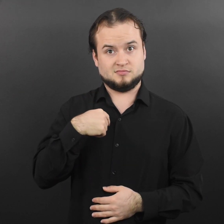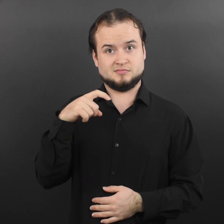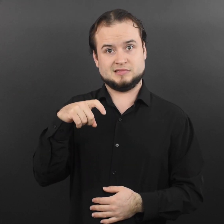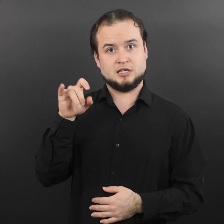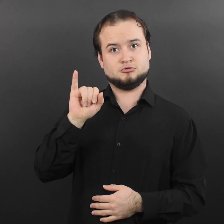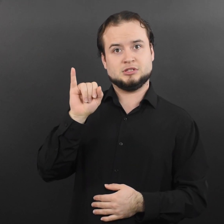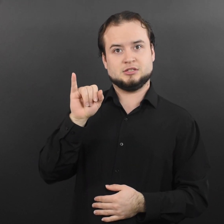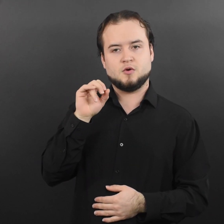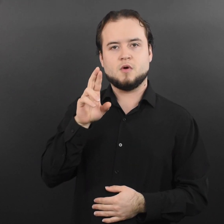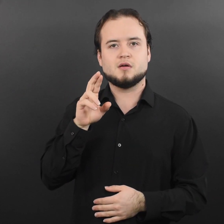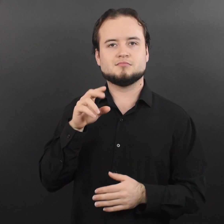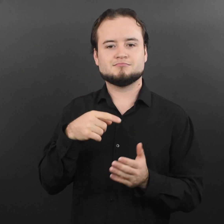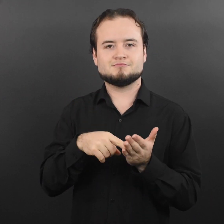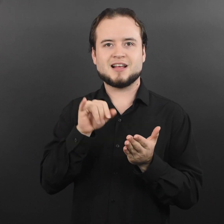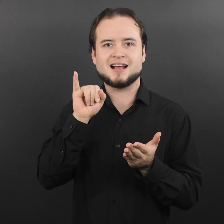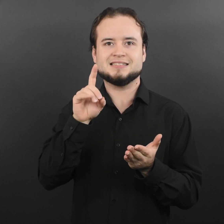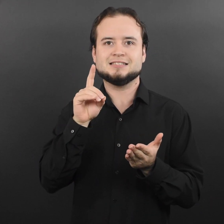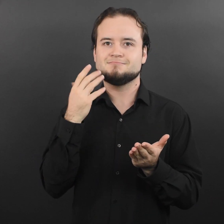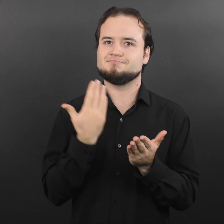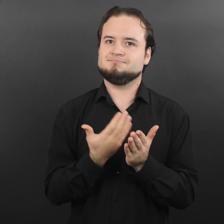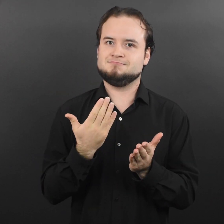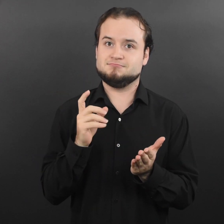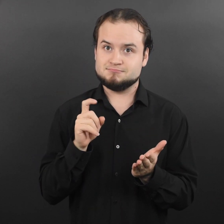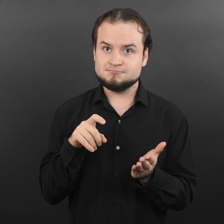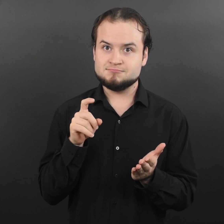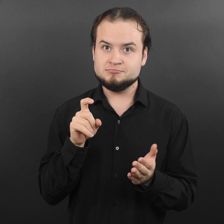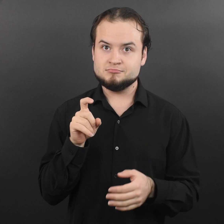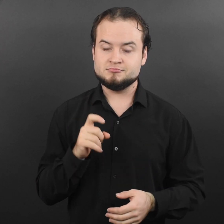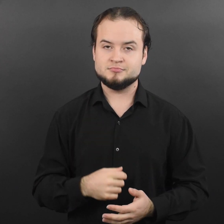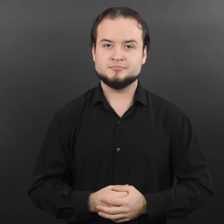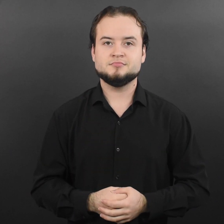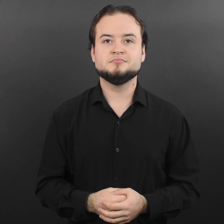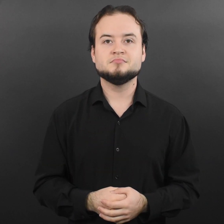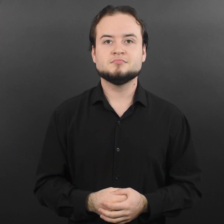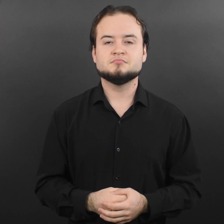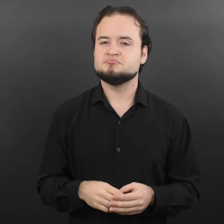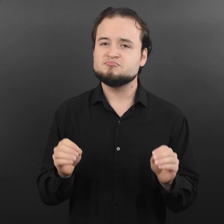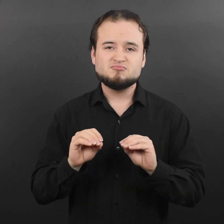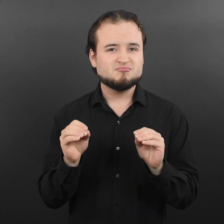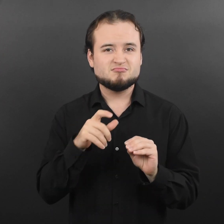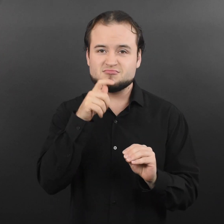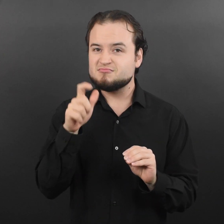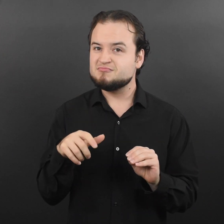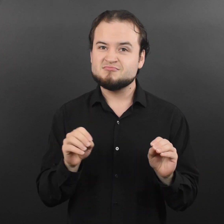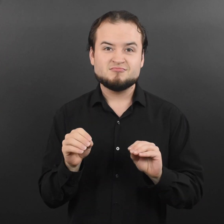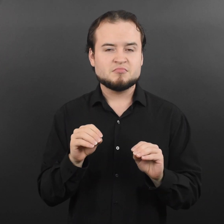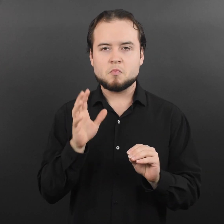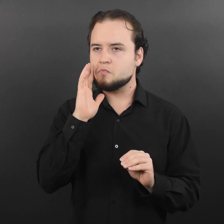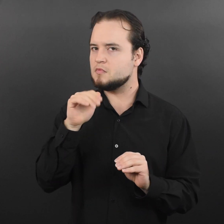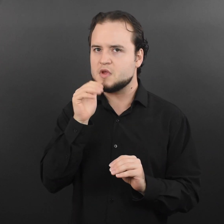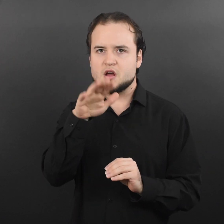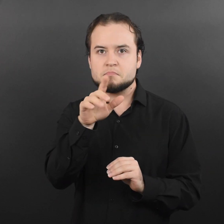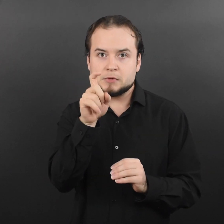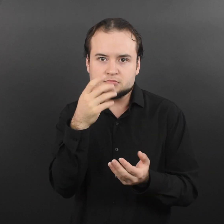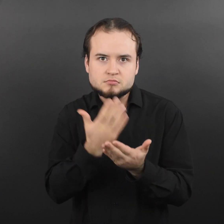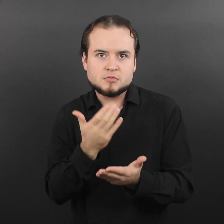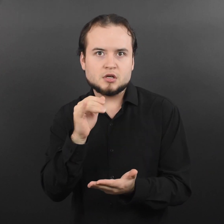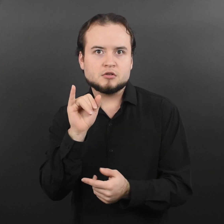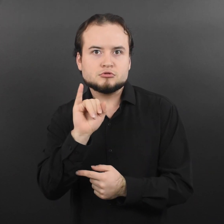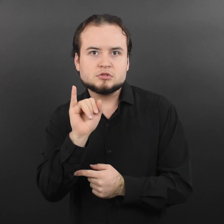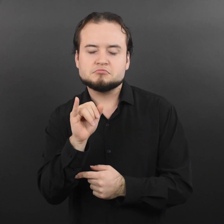Do I need insurance or identification? No. You will not be asked for proof of insurance.